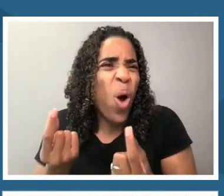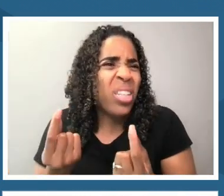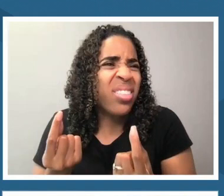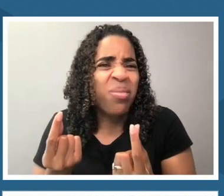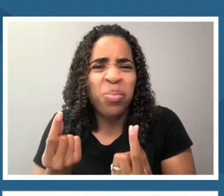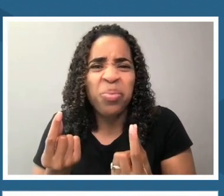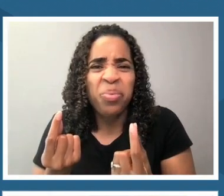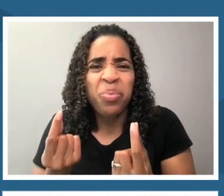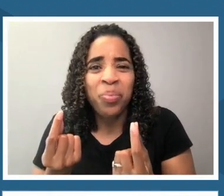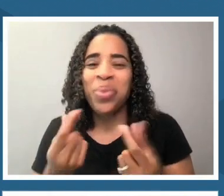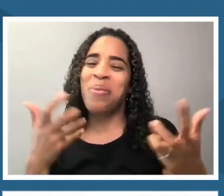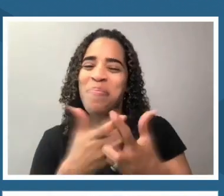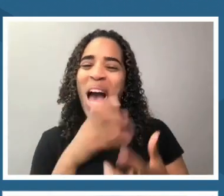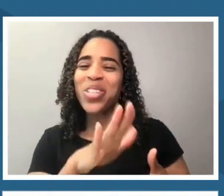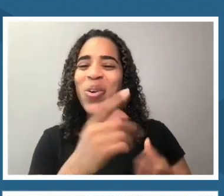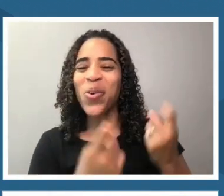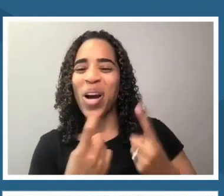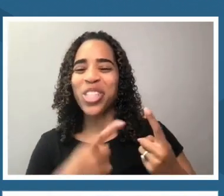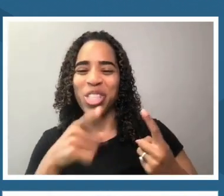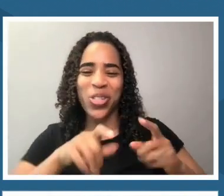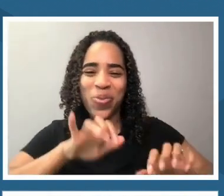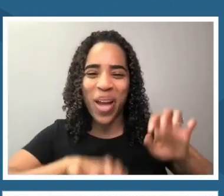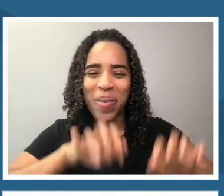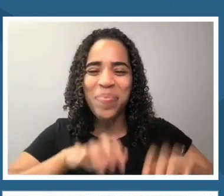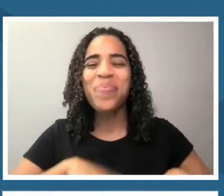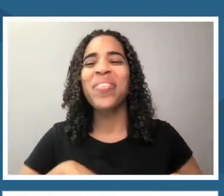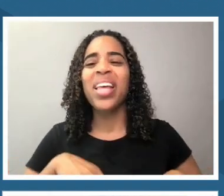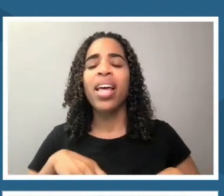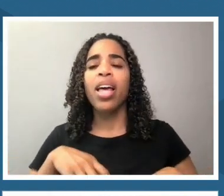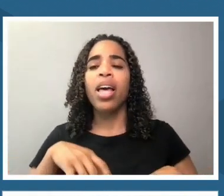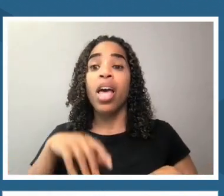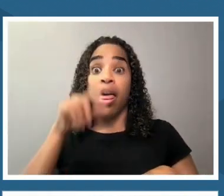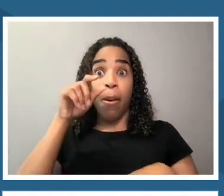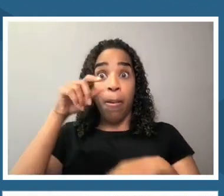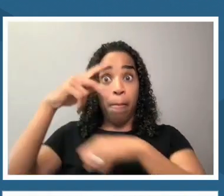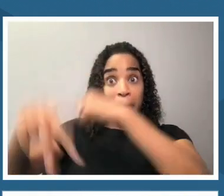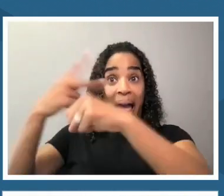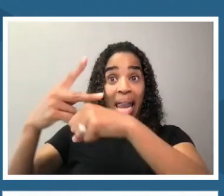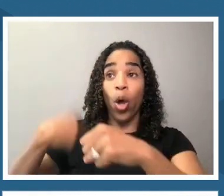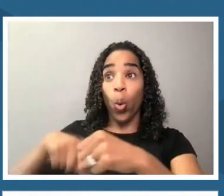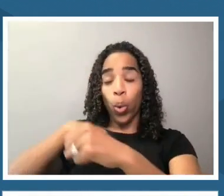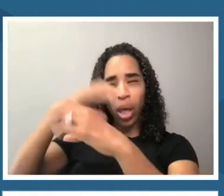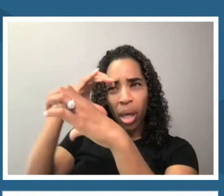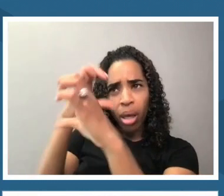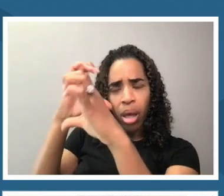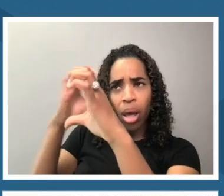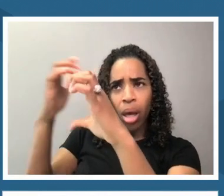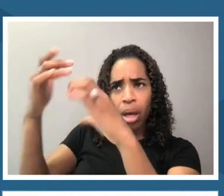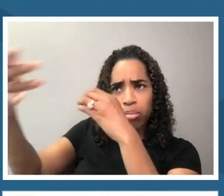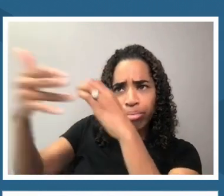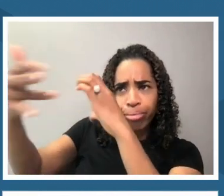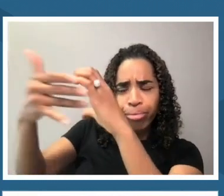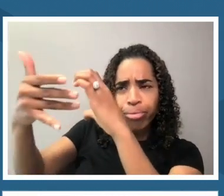chat already what do you see in those planets uh so